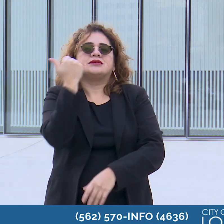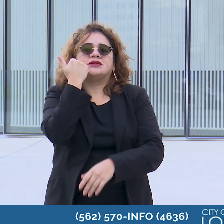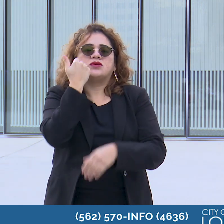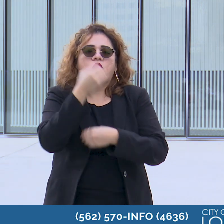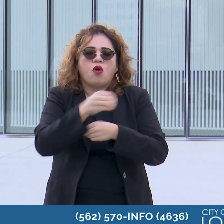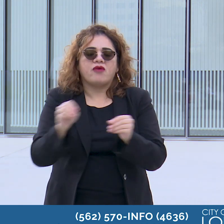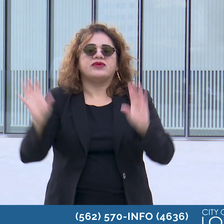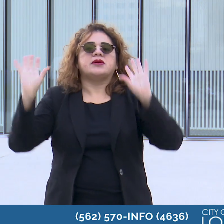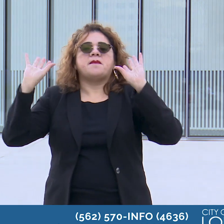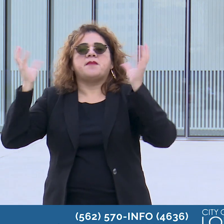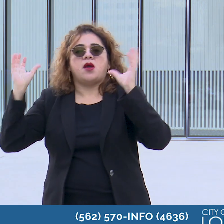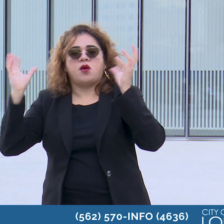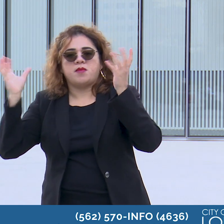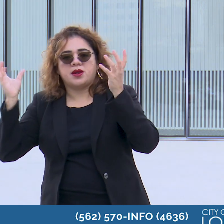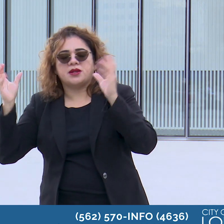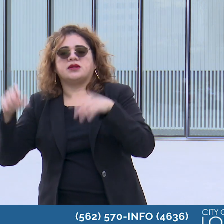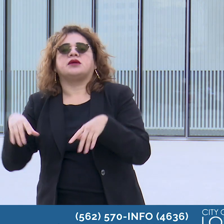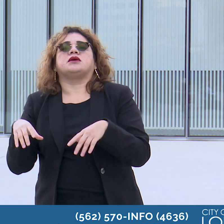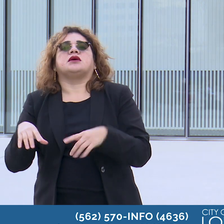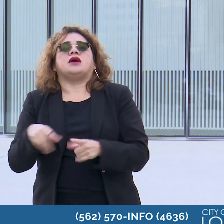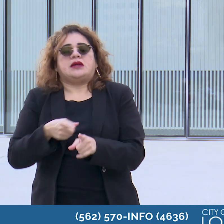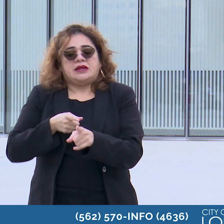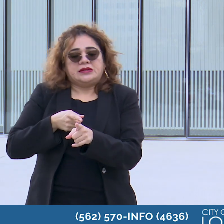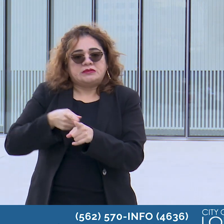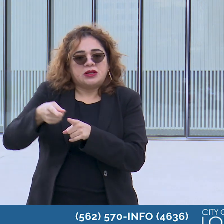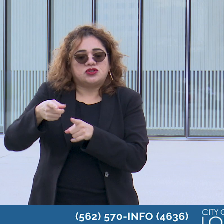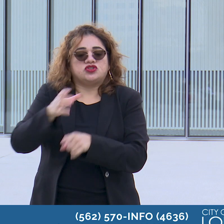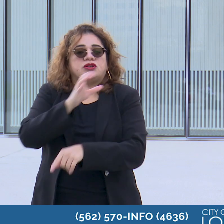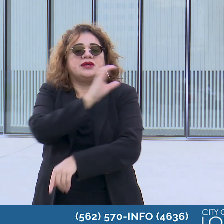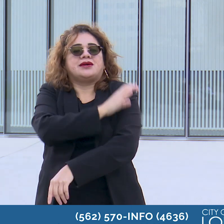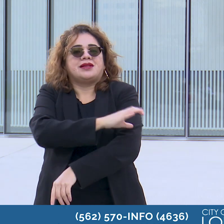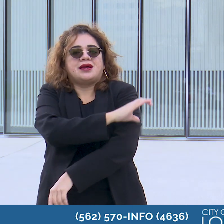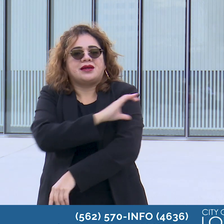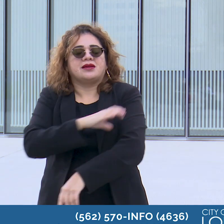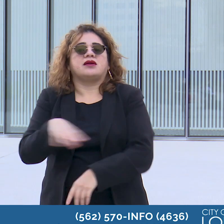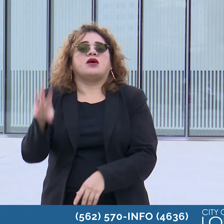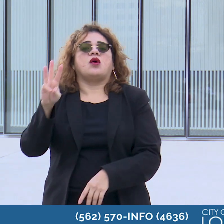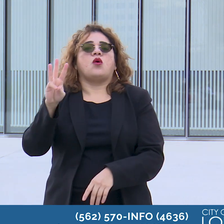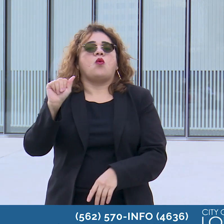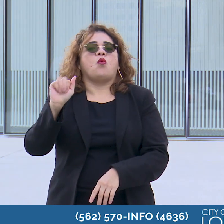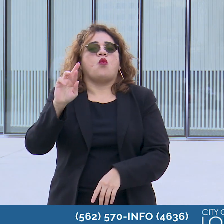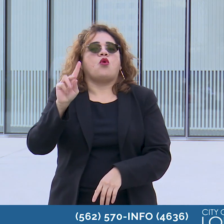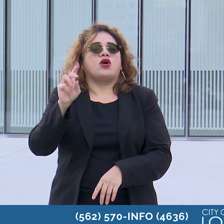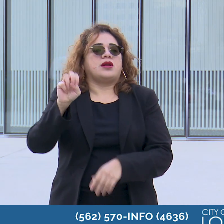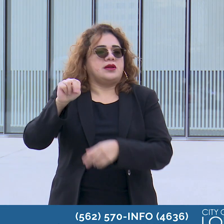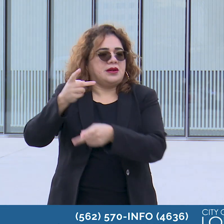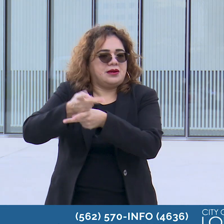obviously the part of our city, our specialty clinics, our warden care facilities, for all